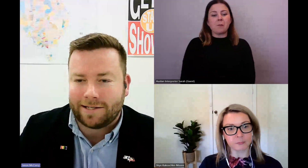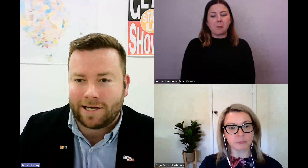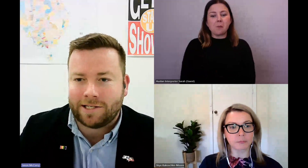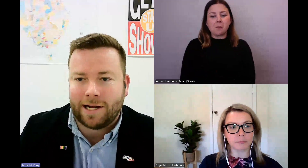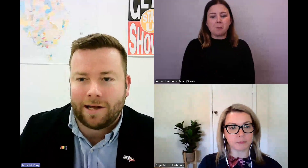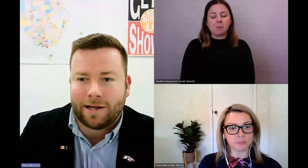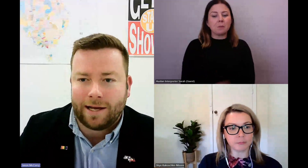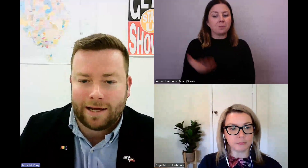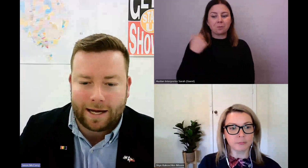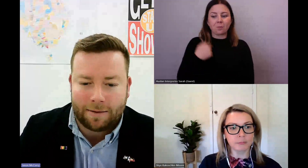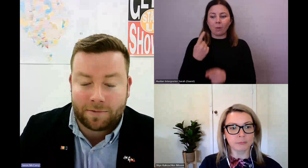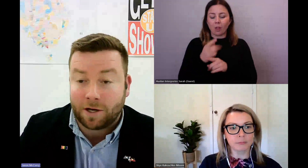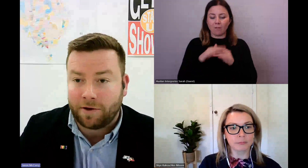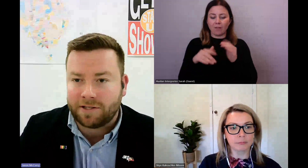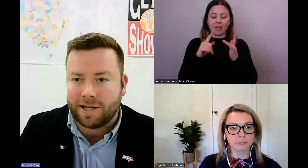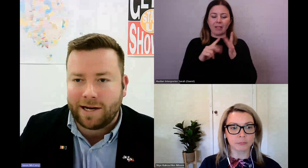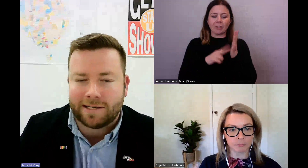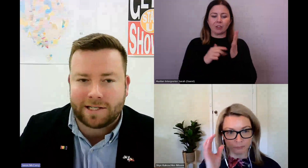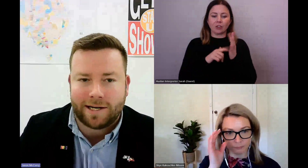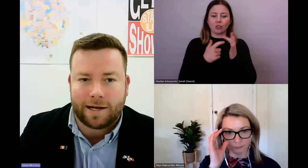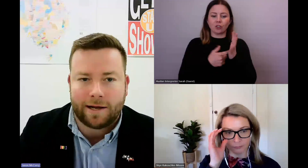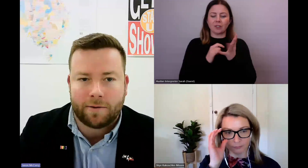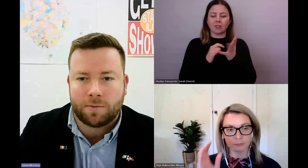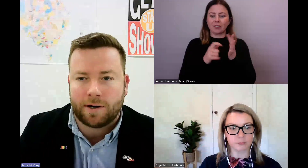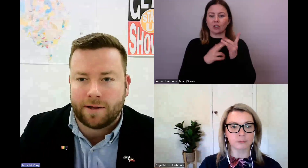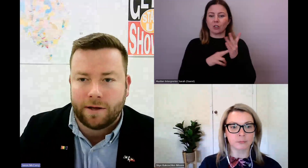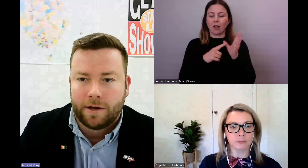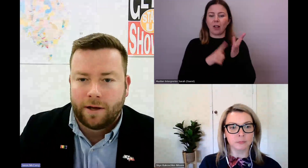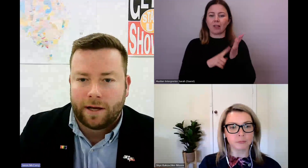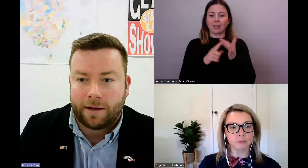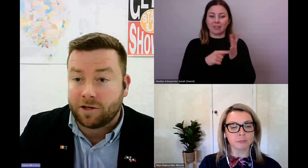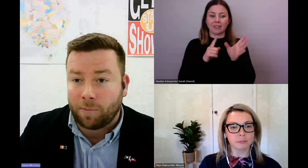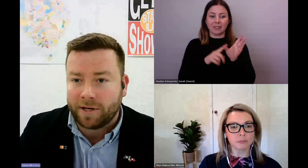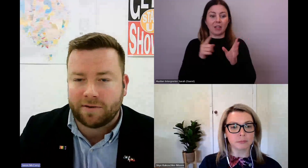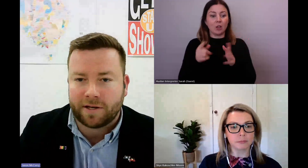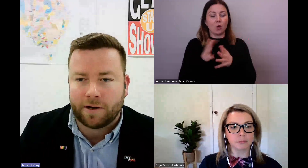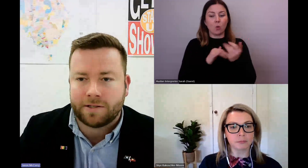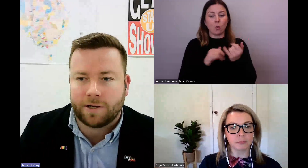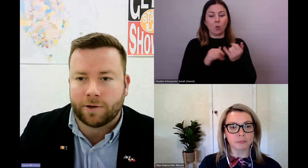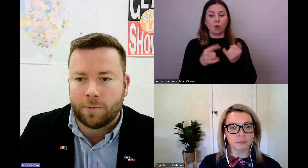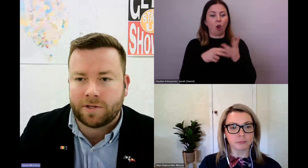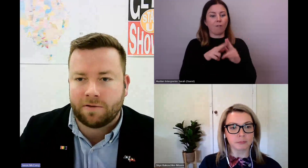diversity and intersectionality was one of the the topics of the co-design groups